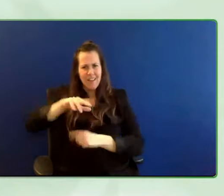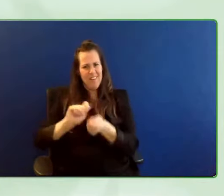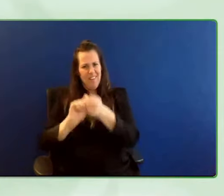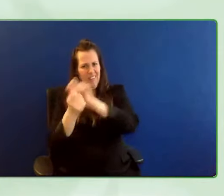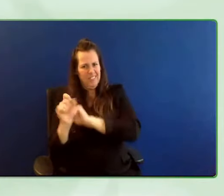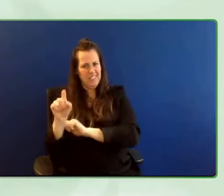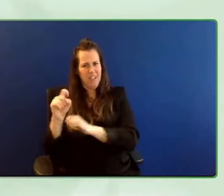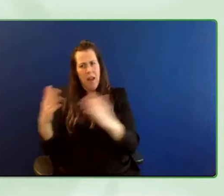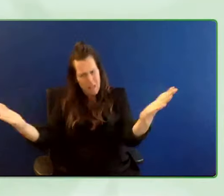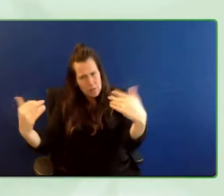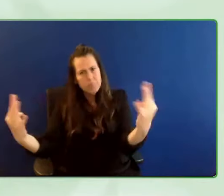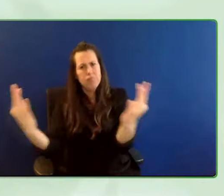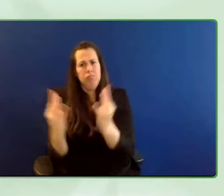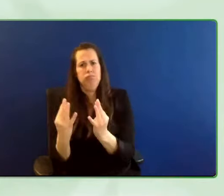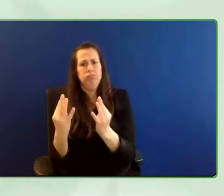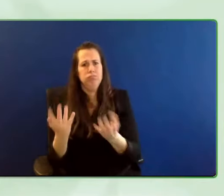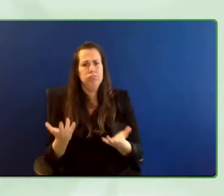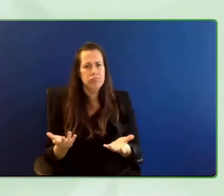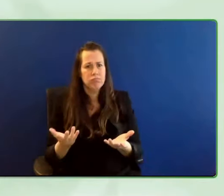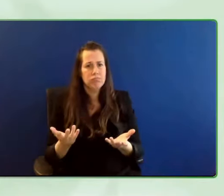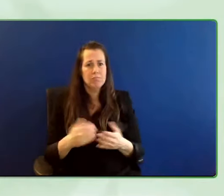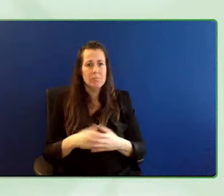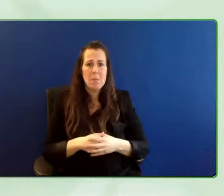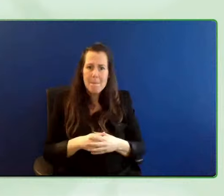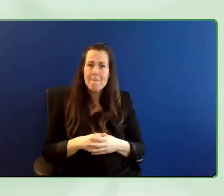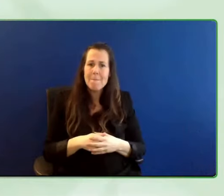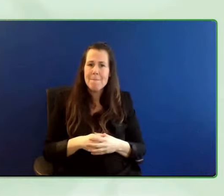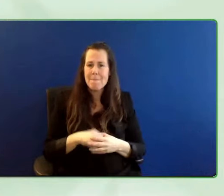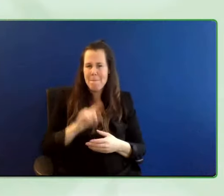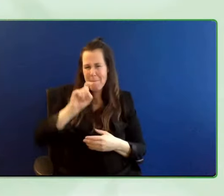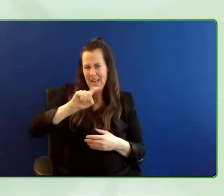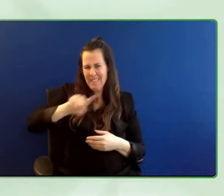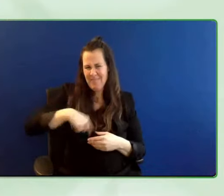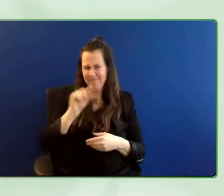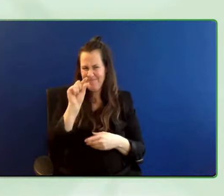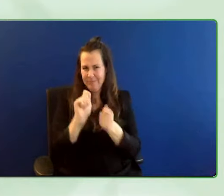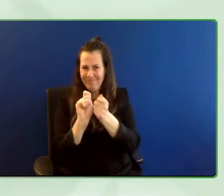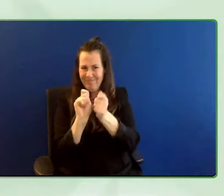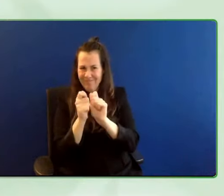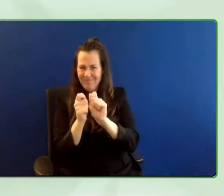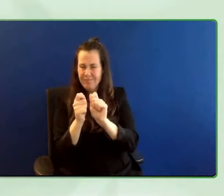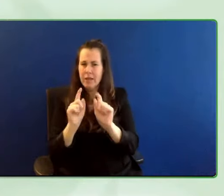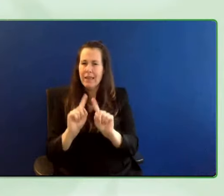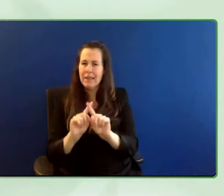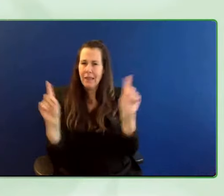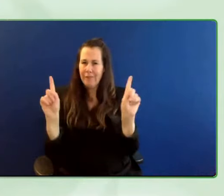So much more training has to happen. And partnerships like these are so important to doing so.